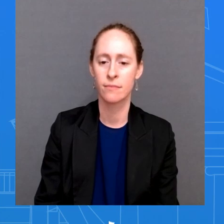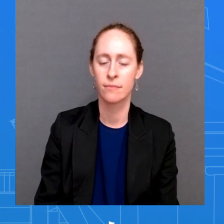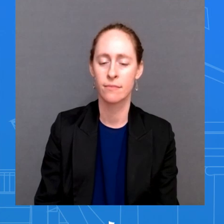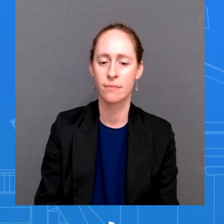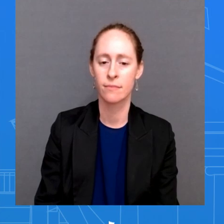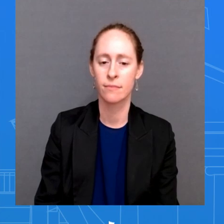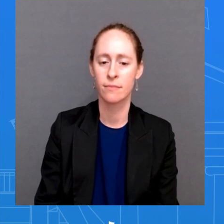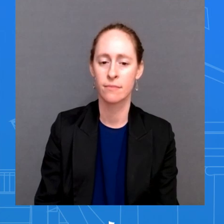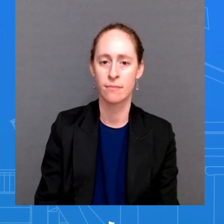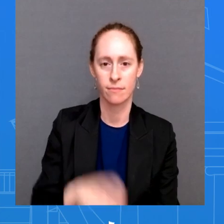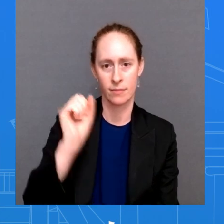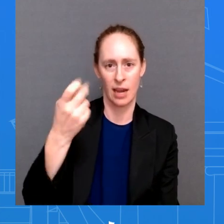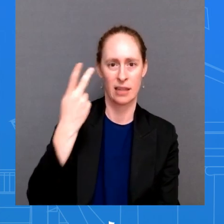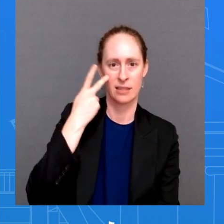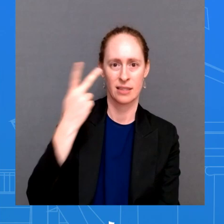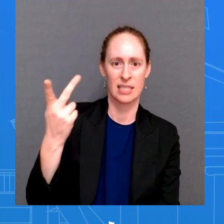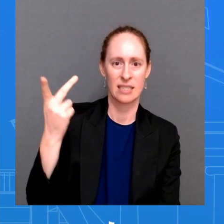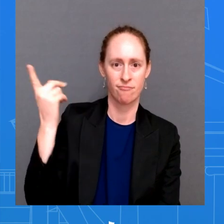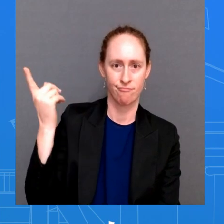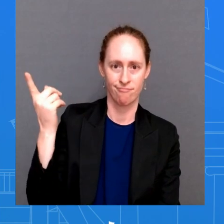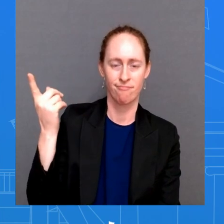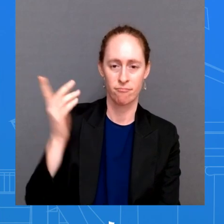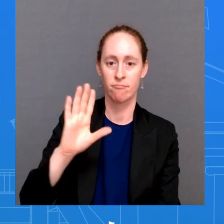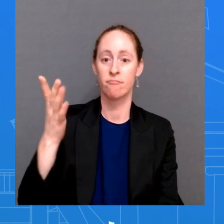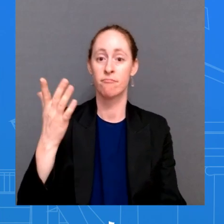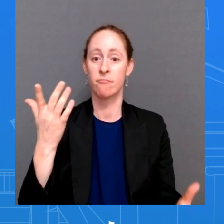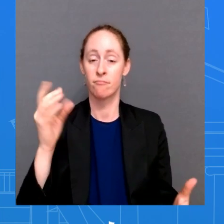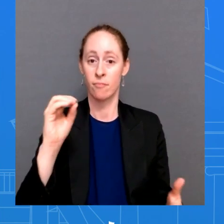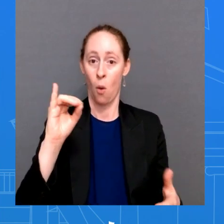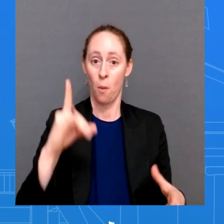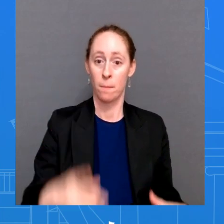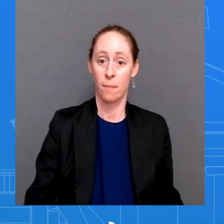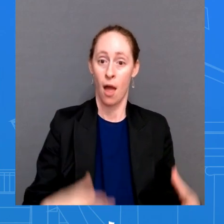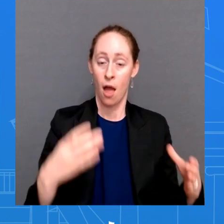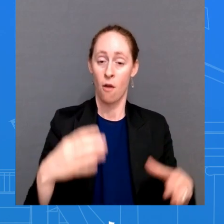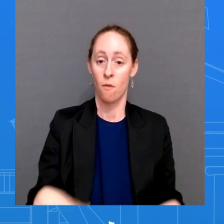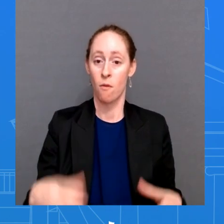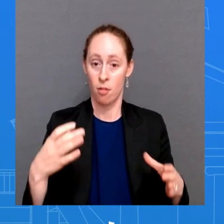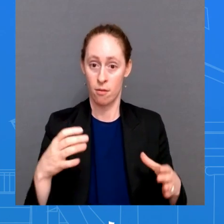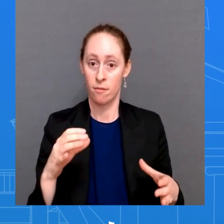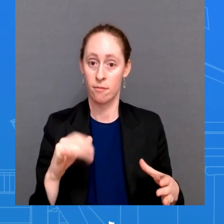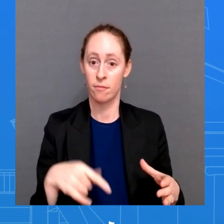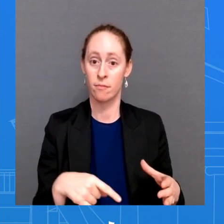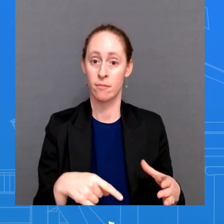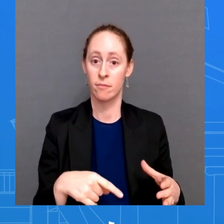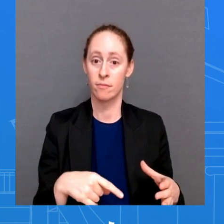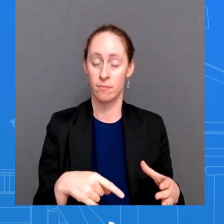it went from $120 to $95. That's -- that's a significant, I think,